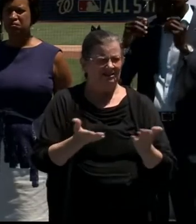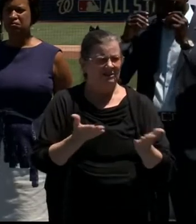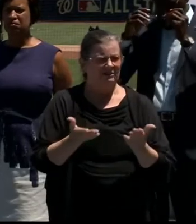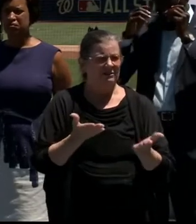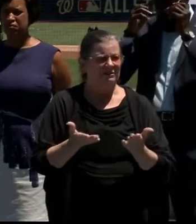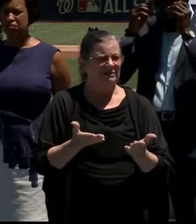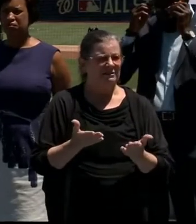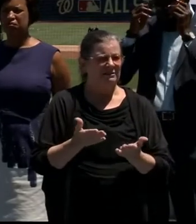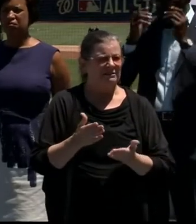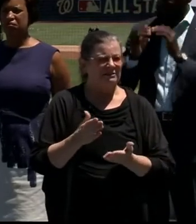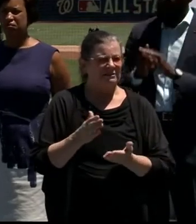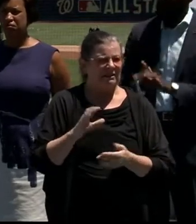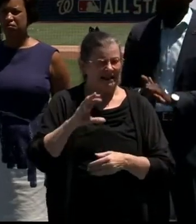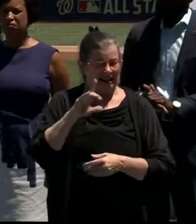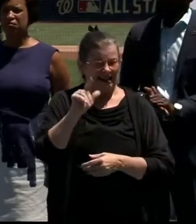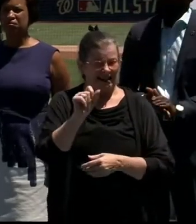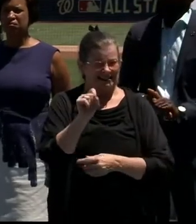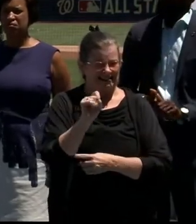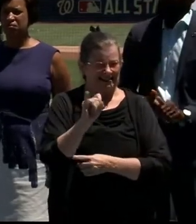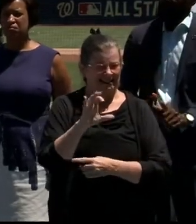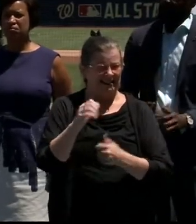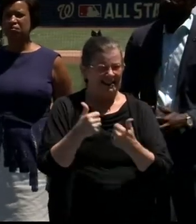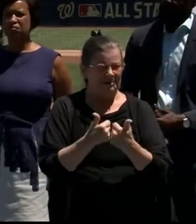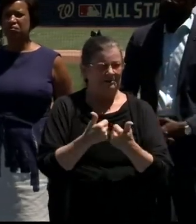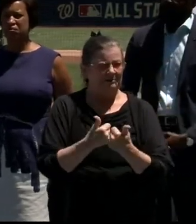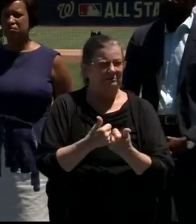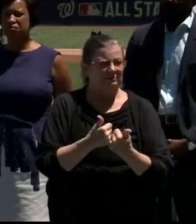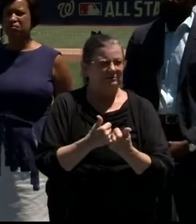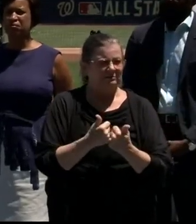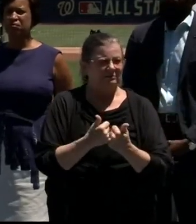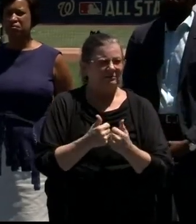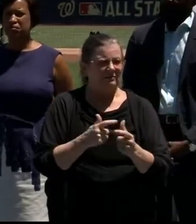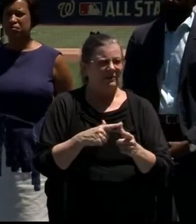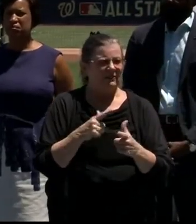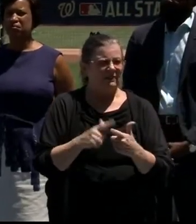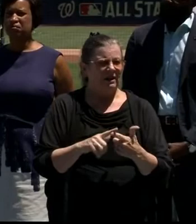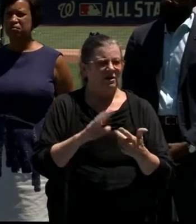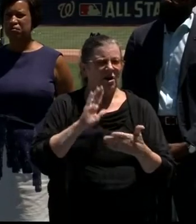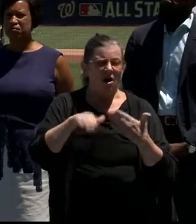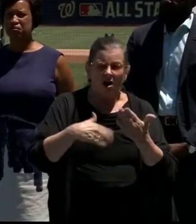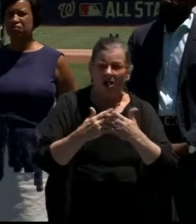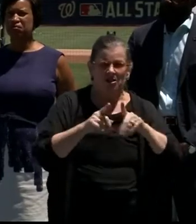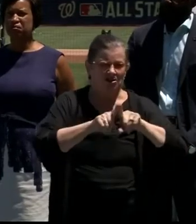SUNDAY WHICH FEATURES BOTH THE S SIRIUS XM FUTURES GAME AND